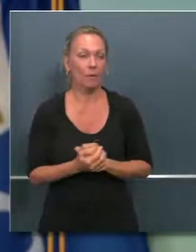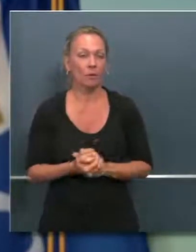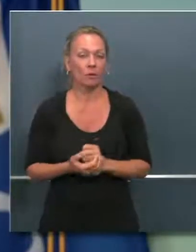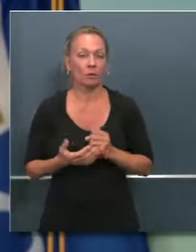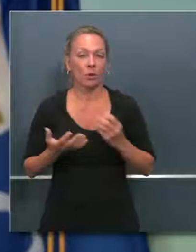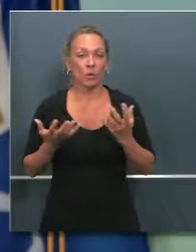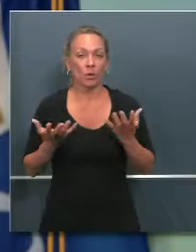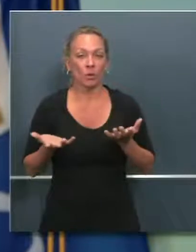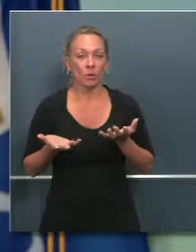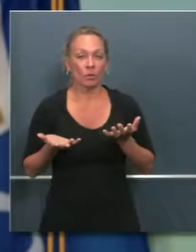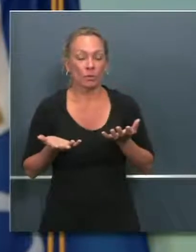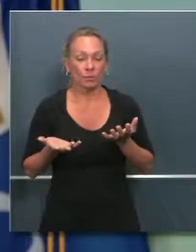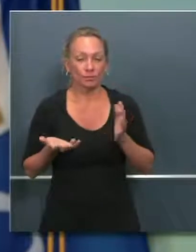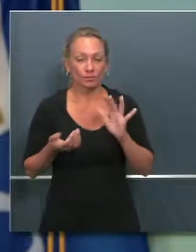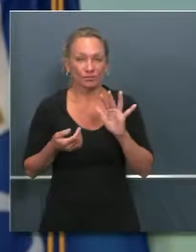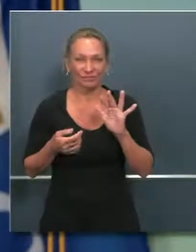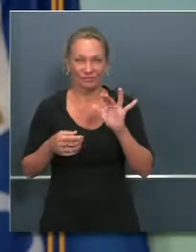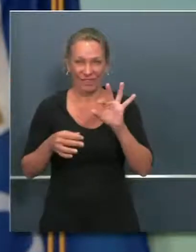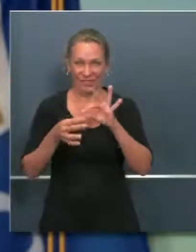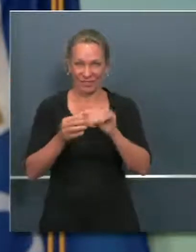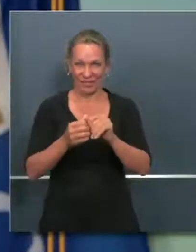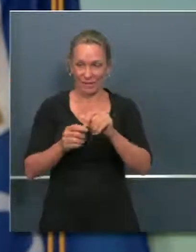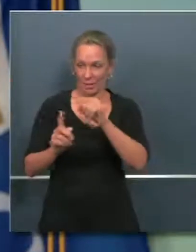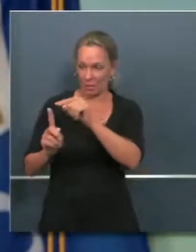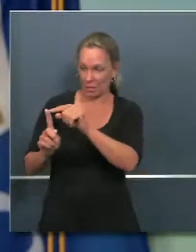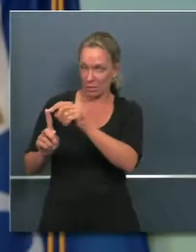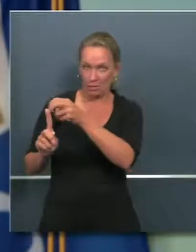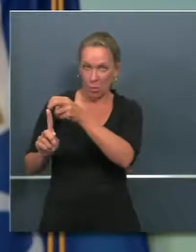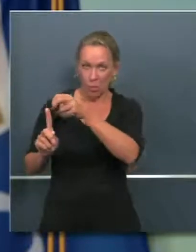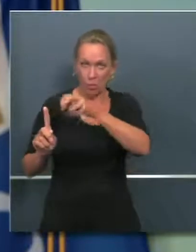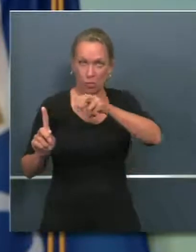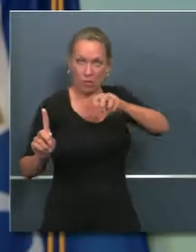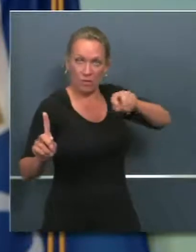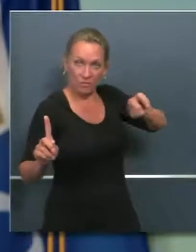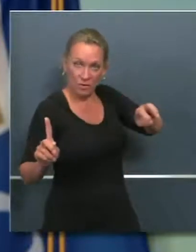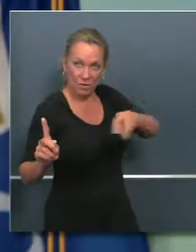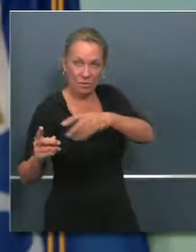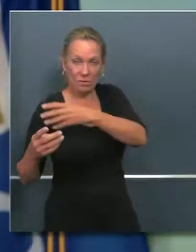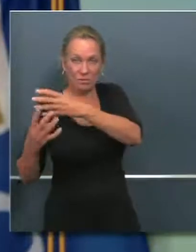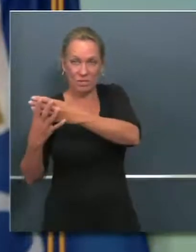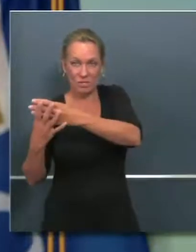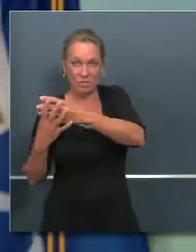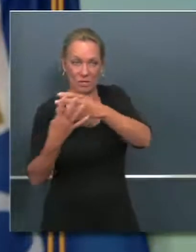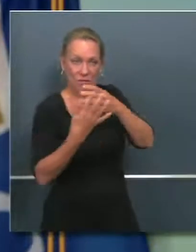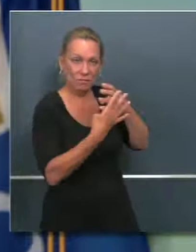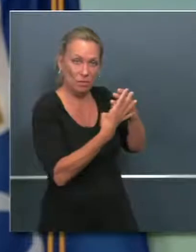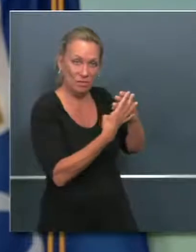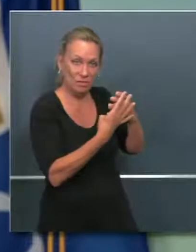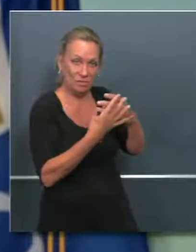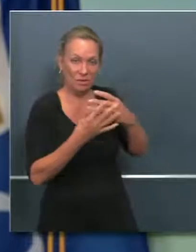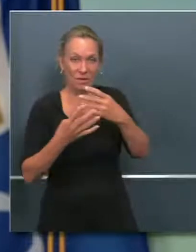years ago and basically took over the function of the health care delivery within our prison system